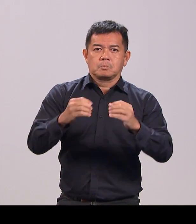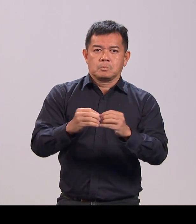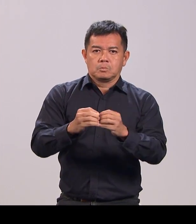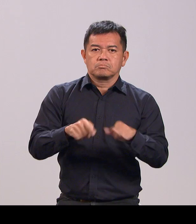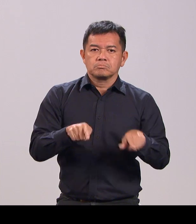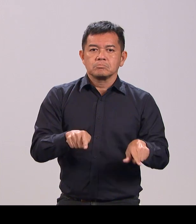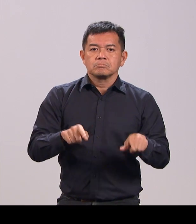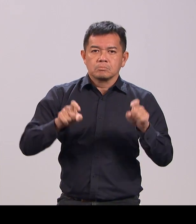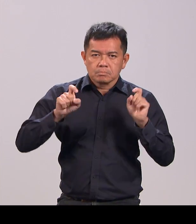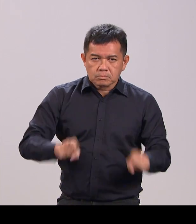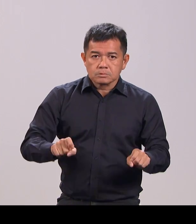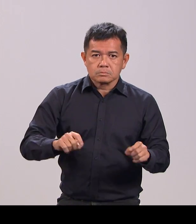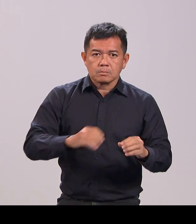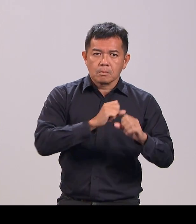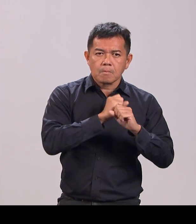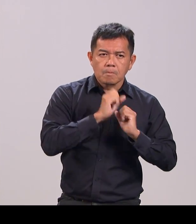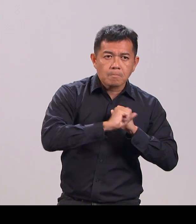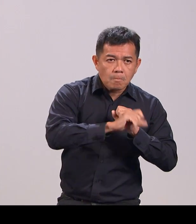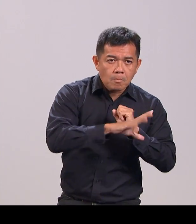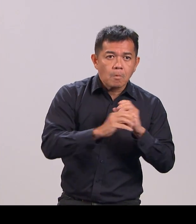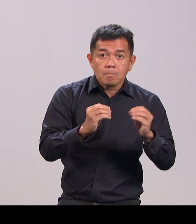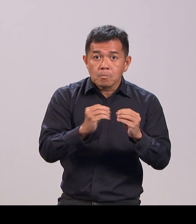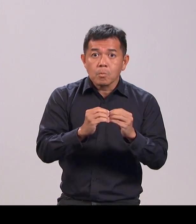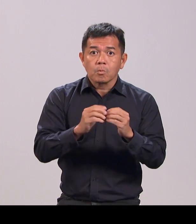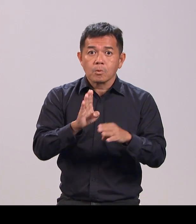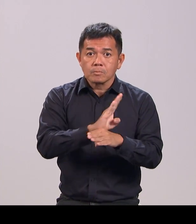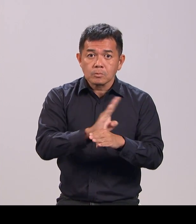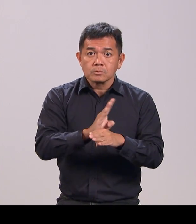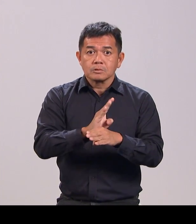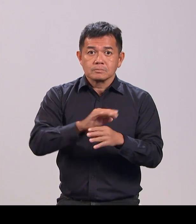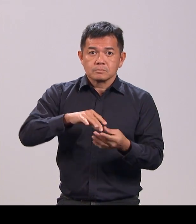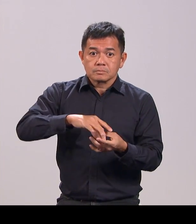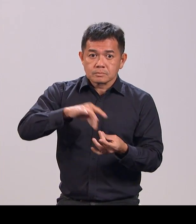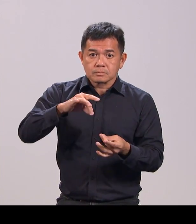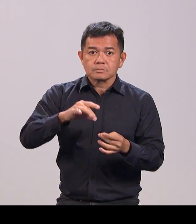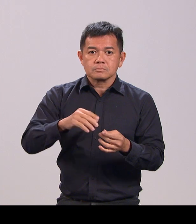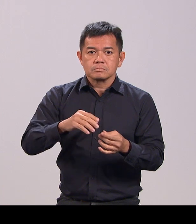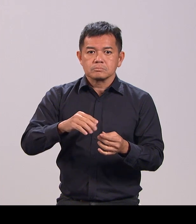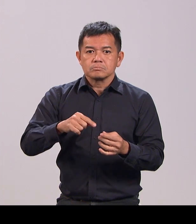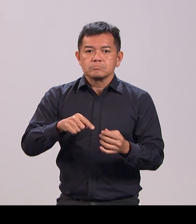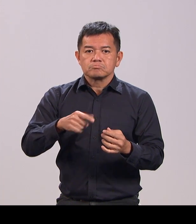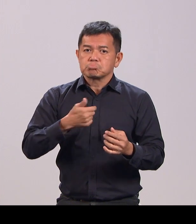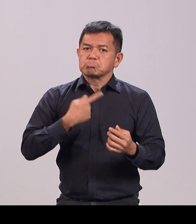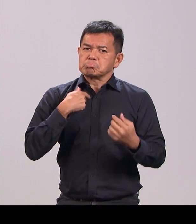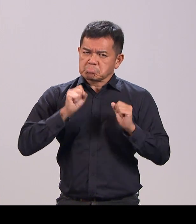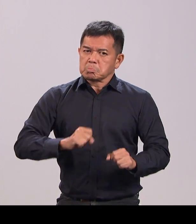Because engineering is one thing but entrepreneurship, that dare to try something new, to venture.